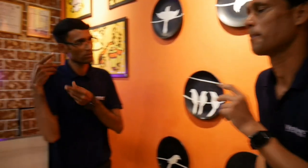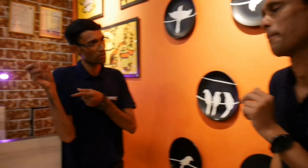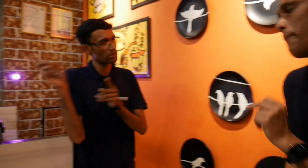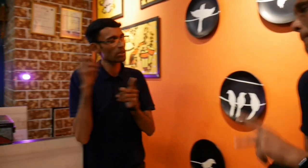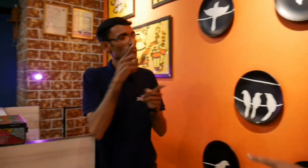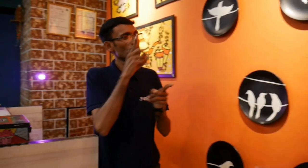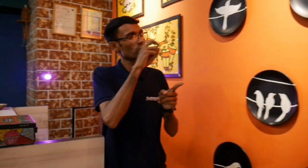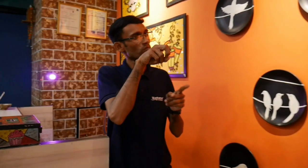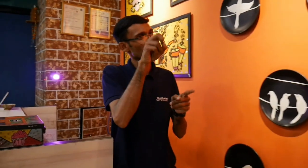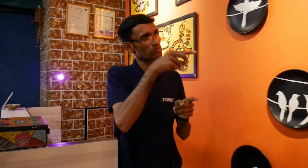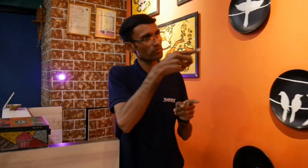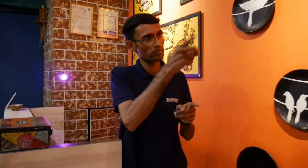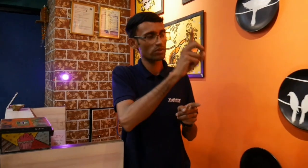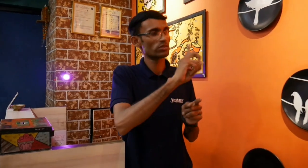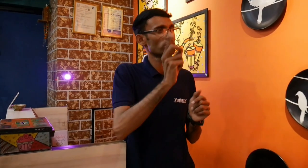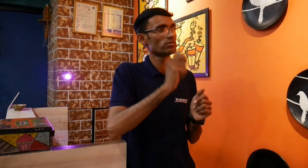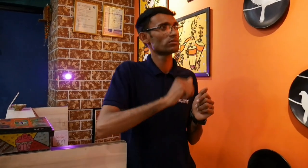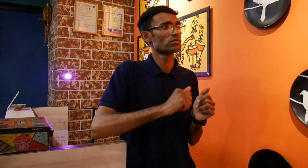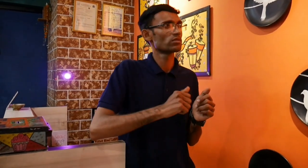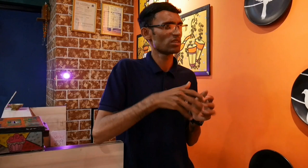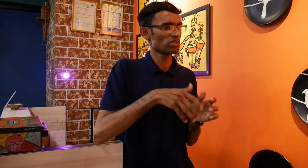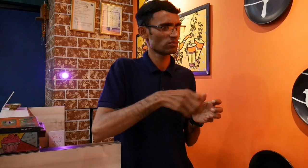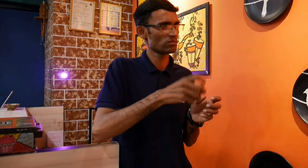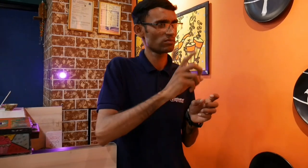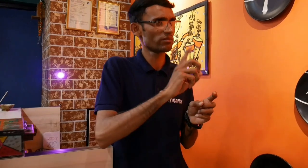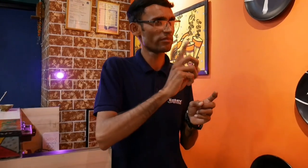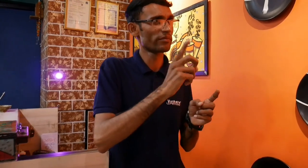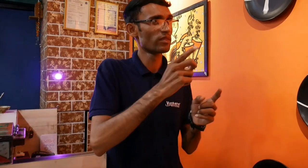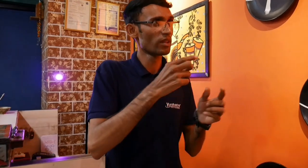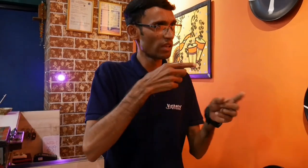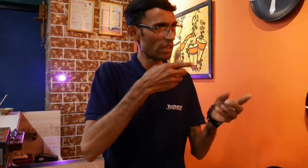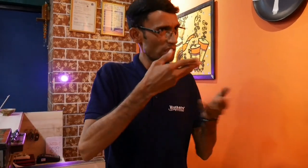if you ever feel that your life is not fair enough with you, visit this place